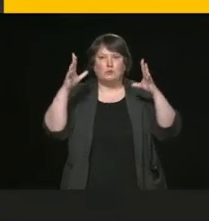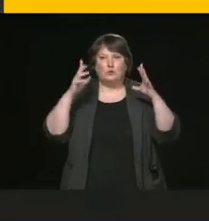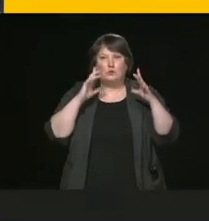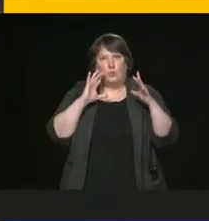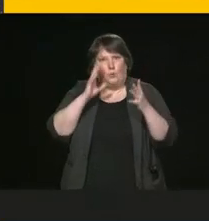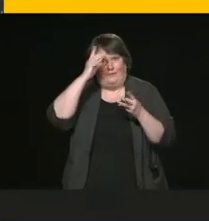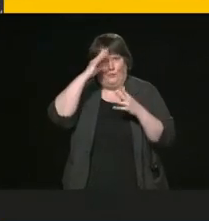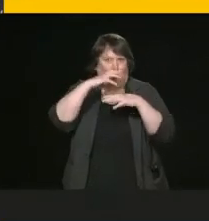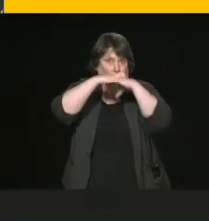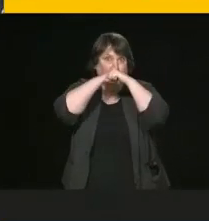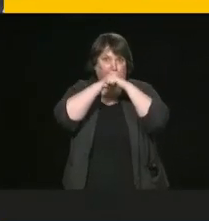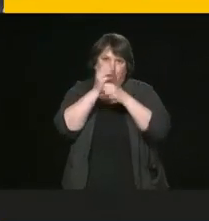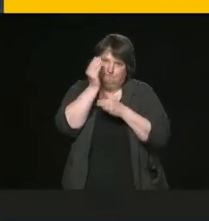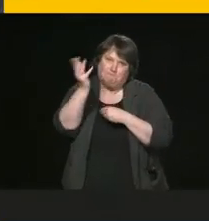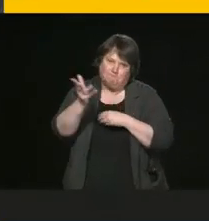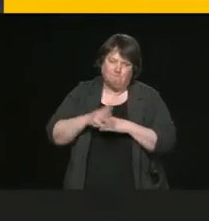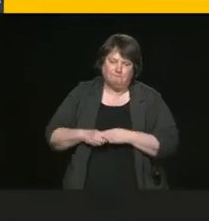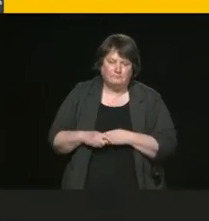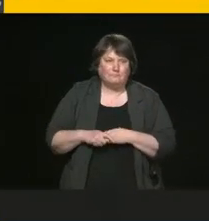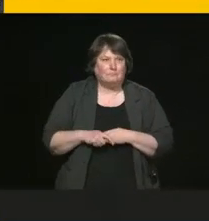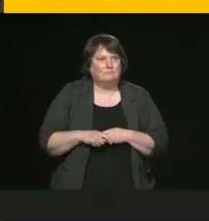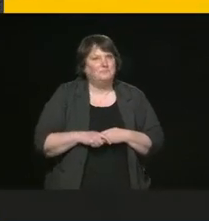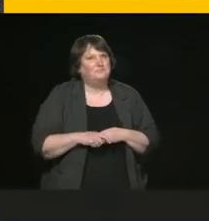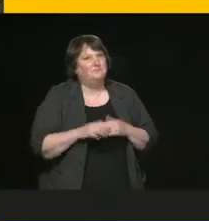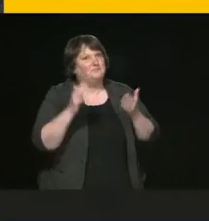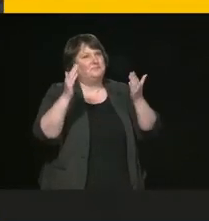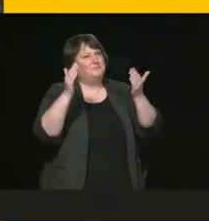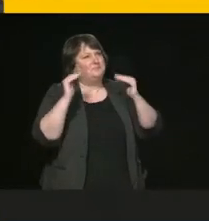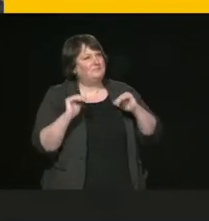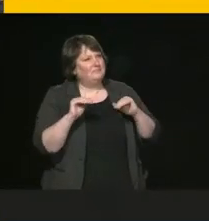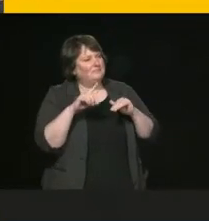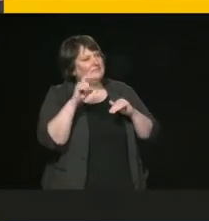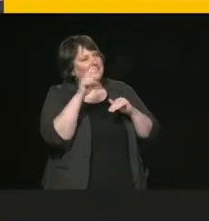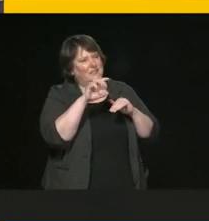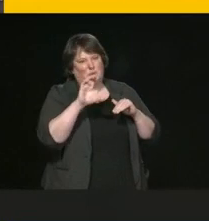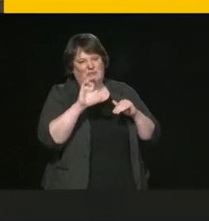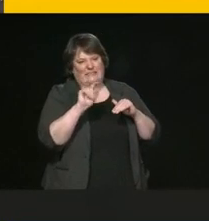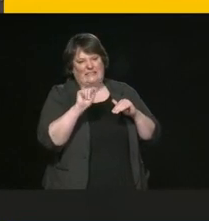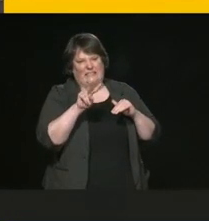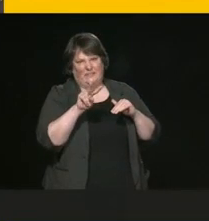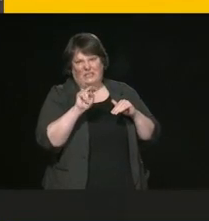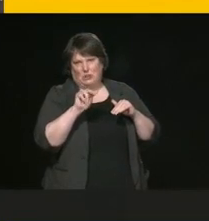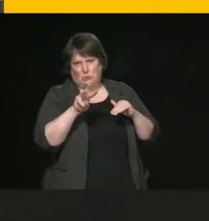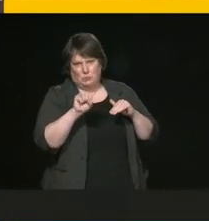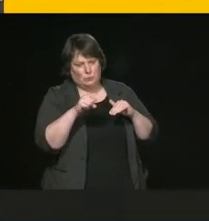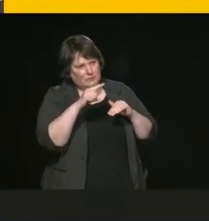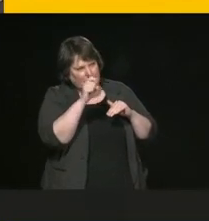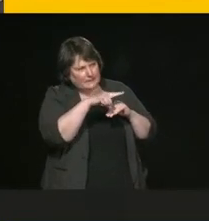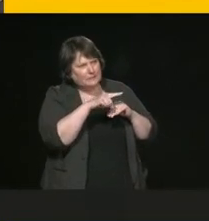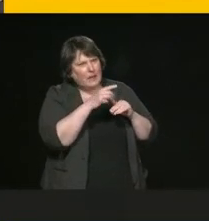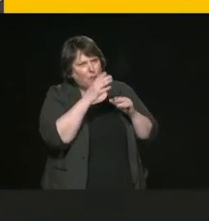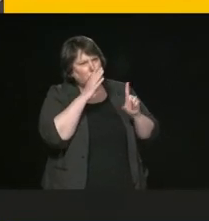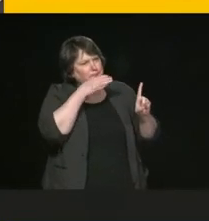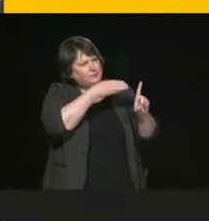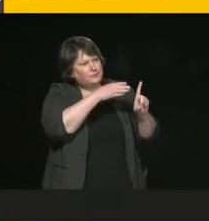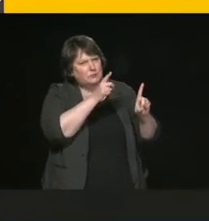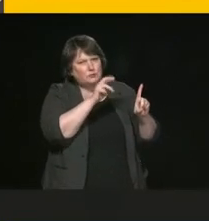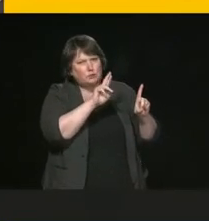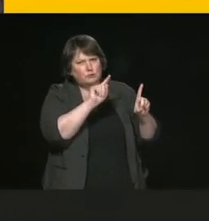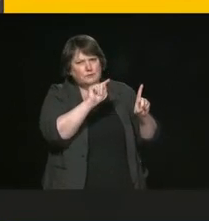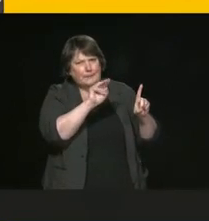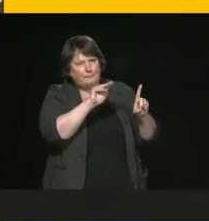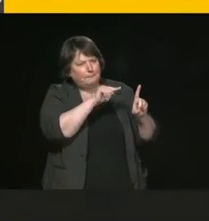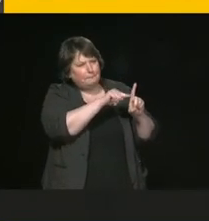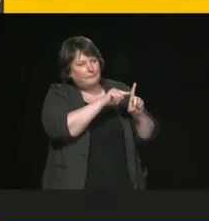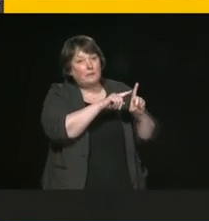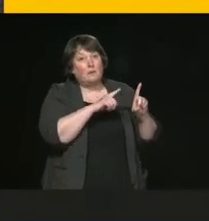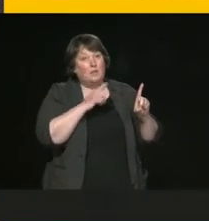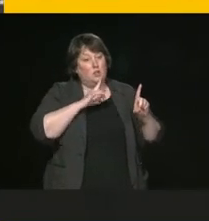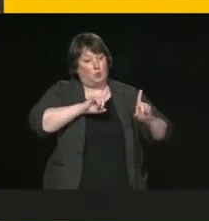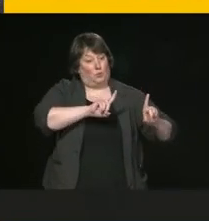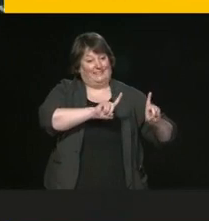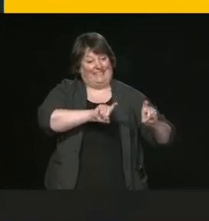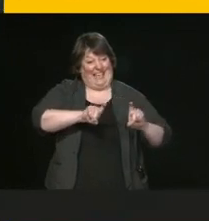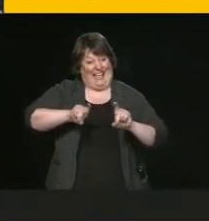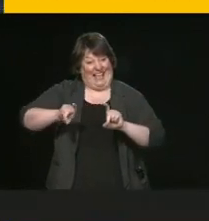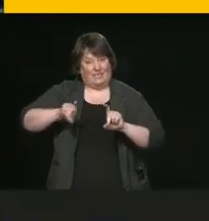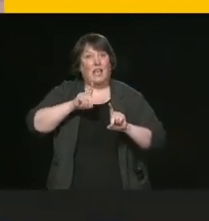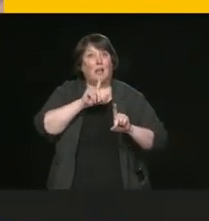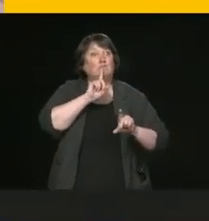OF PANDEMIC OR OTHER DISASTERS.